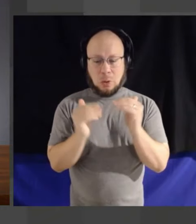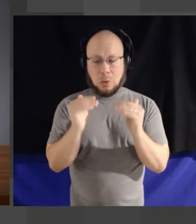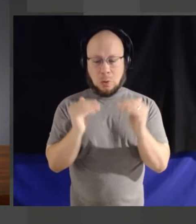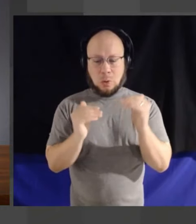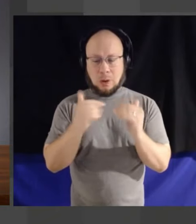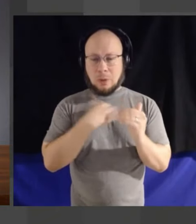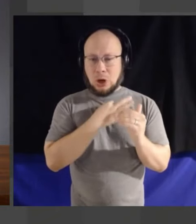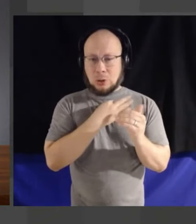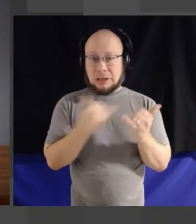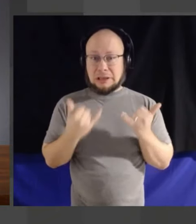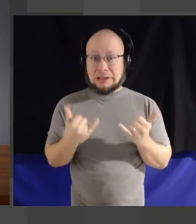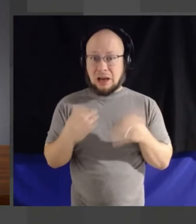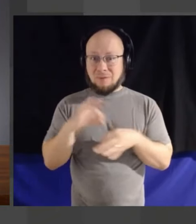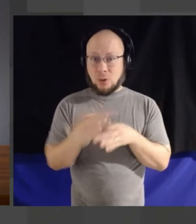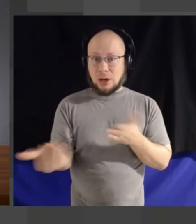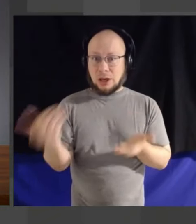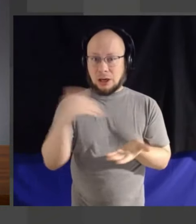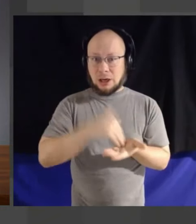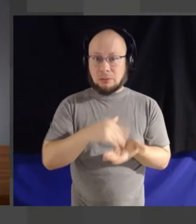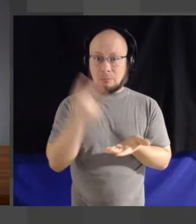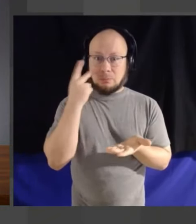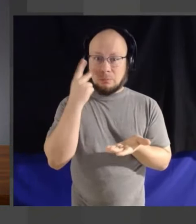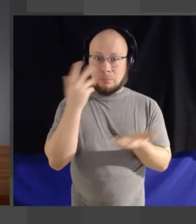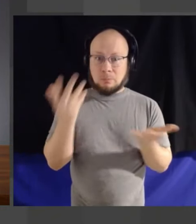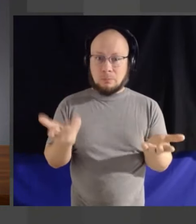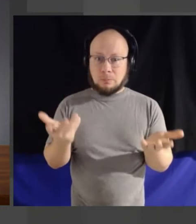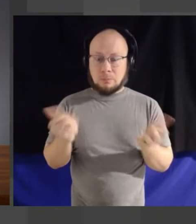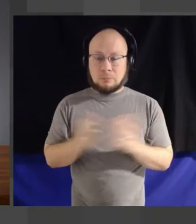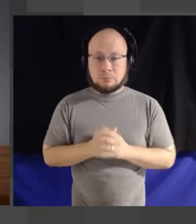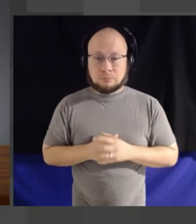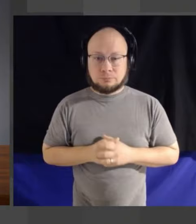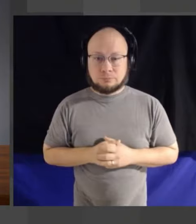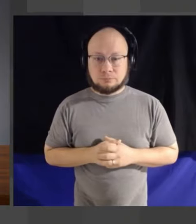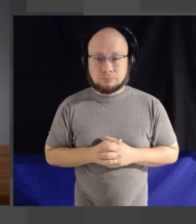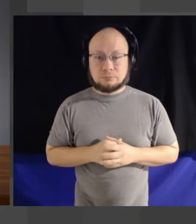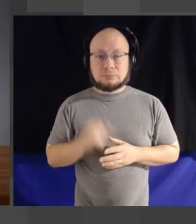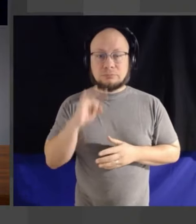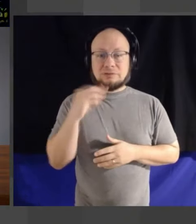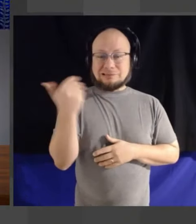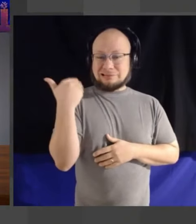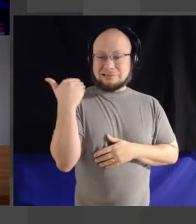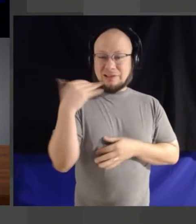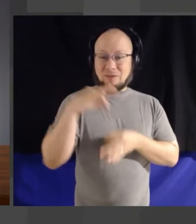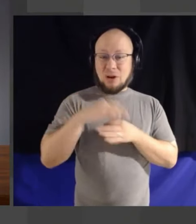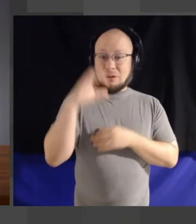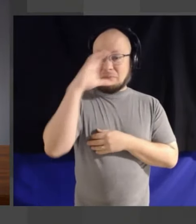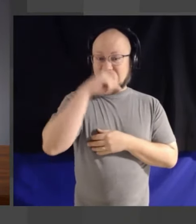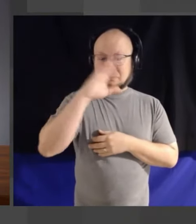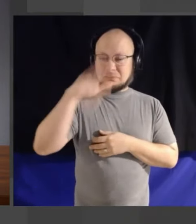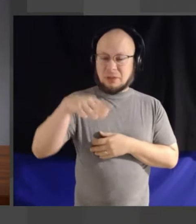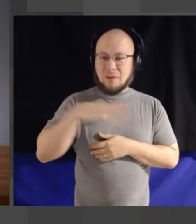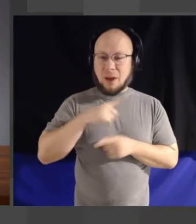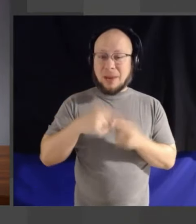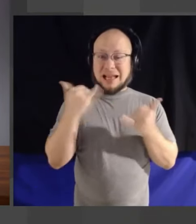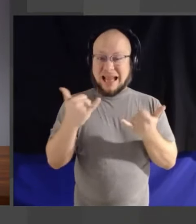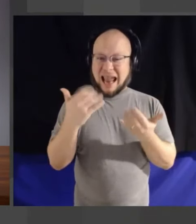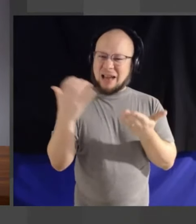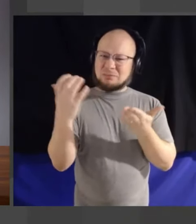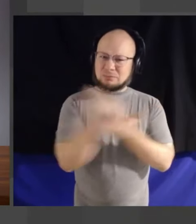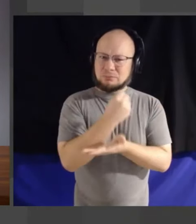THE GLOW SQUID AND IN THE FIRST ROUND THEY WERE QUITE CLOSE. I'M INTERESTED TO SEE.